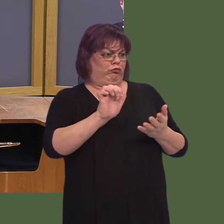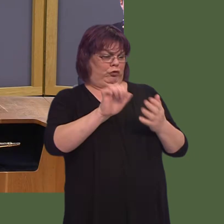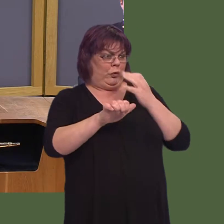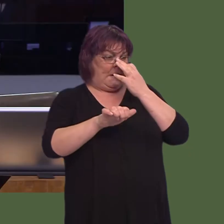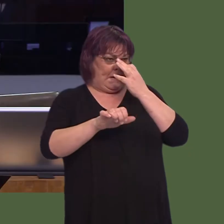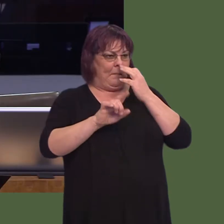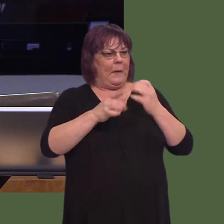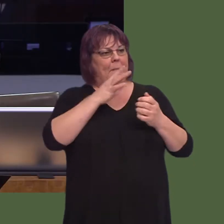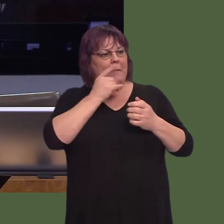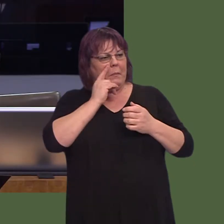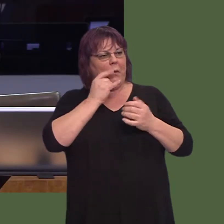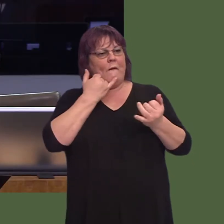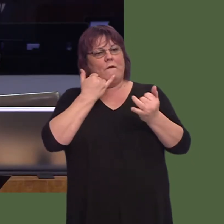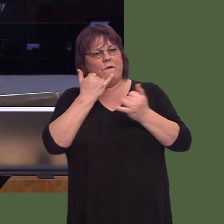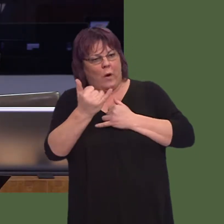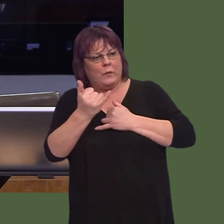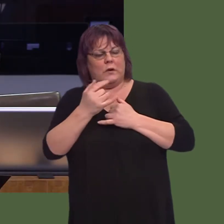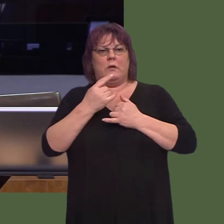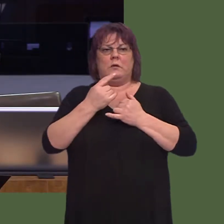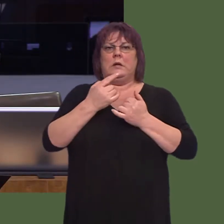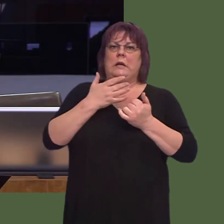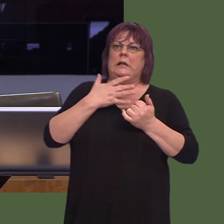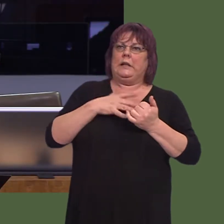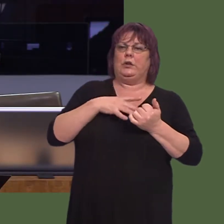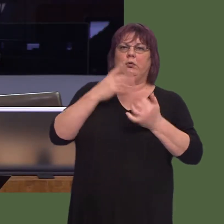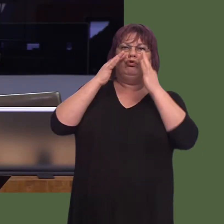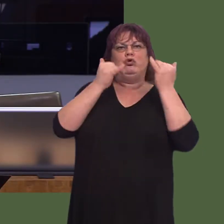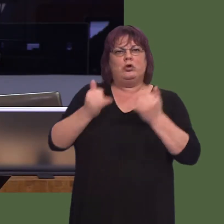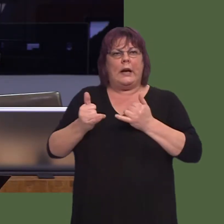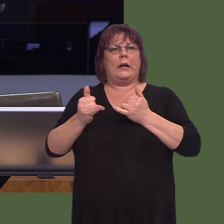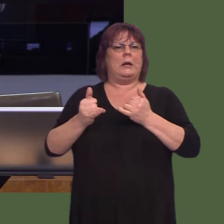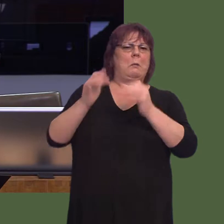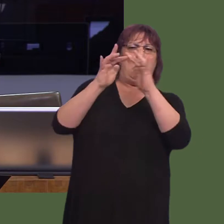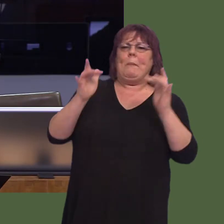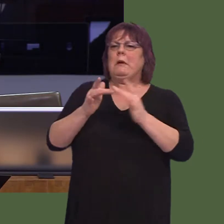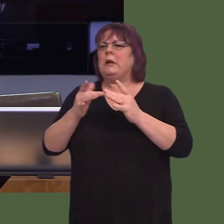But people with mobile phones are encouraged to check the website for delays to the service,